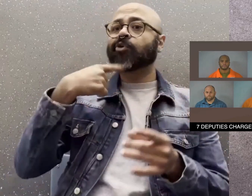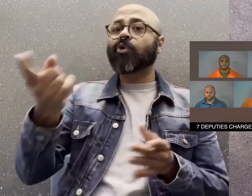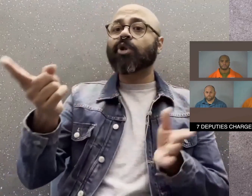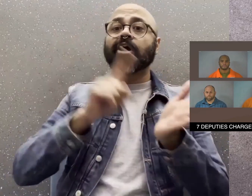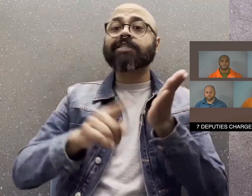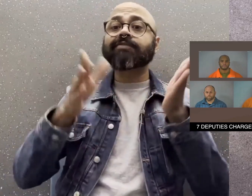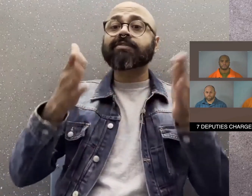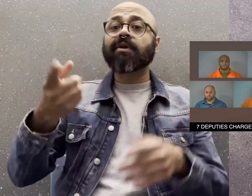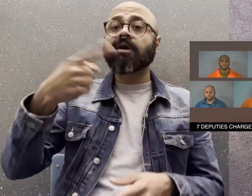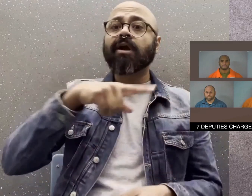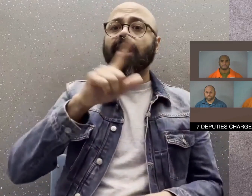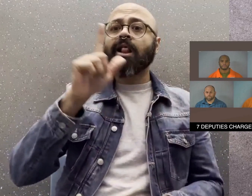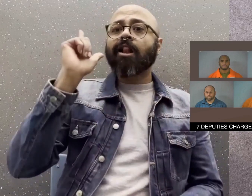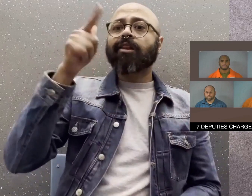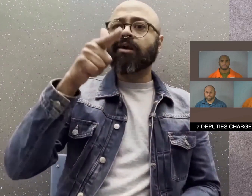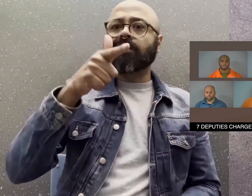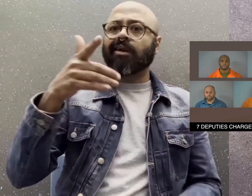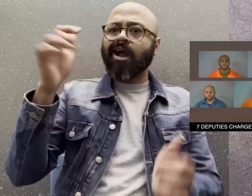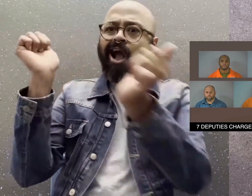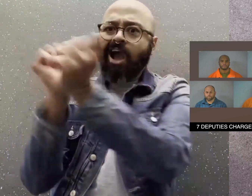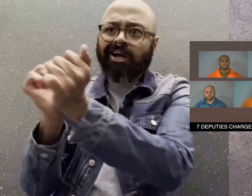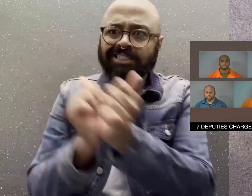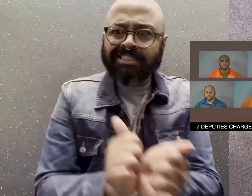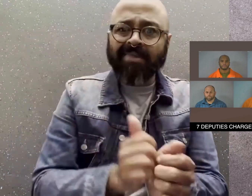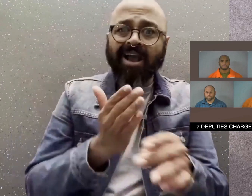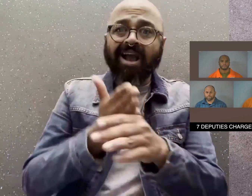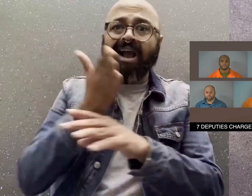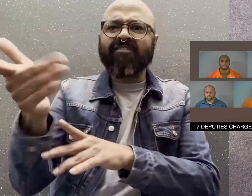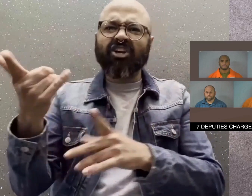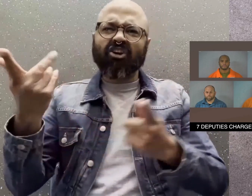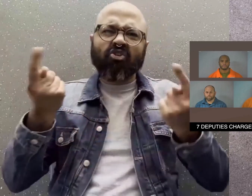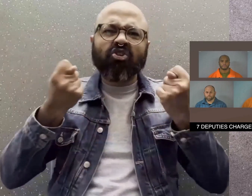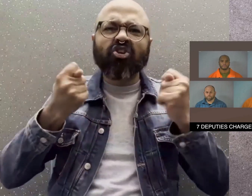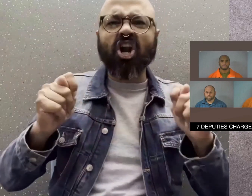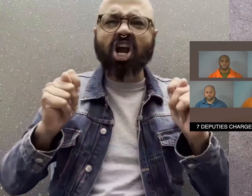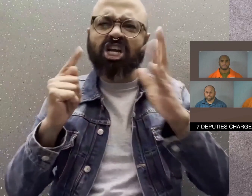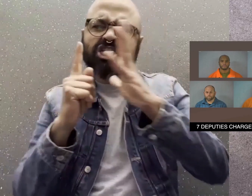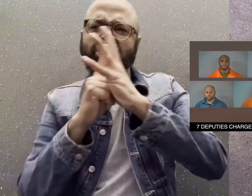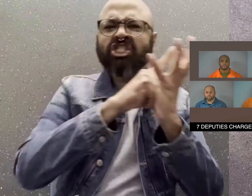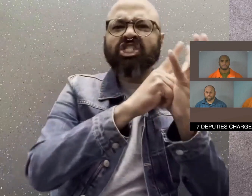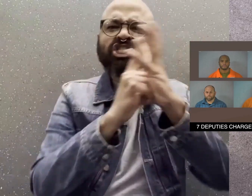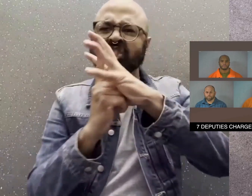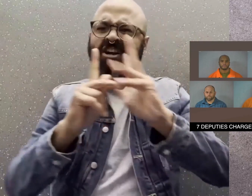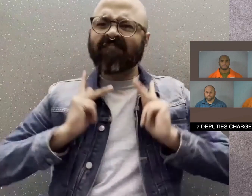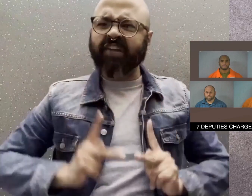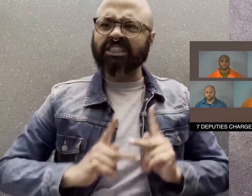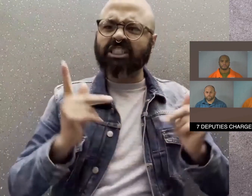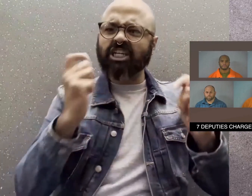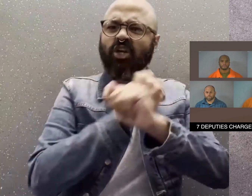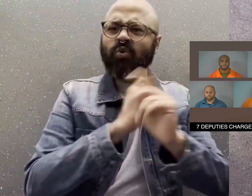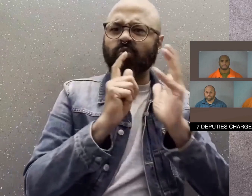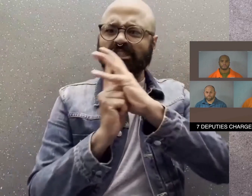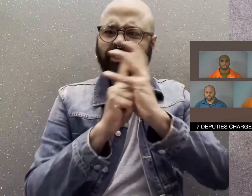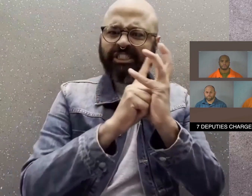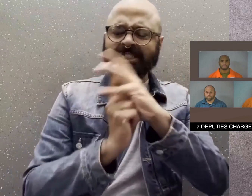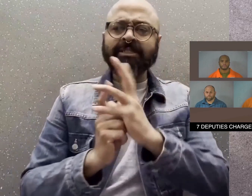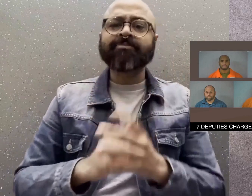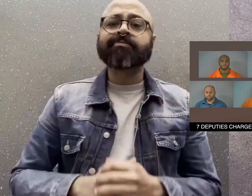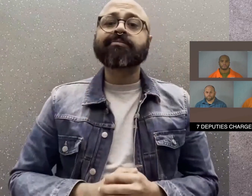But the deputies told investigators they later had to arrest him after he allegedly became physically combative.